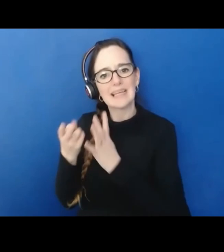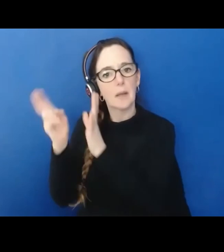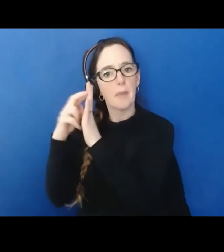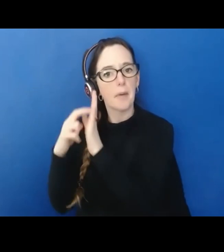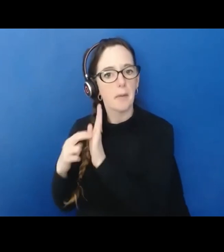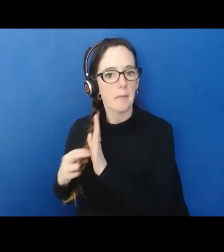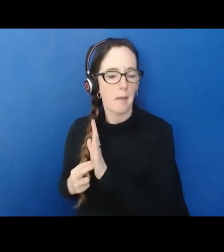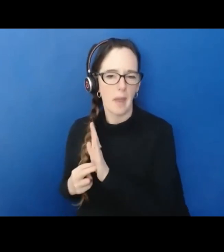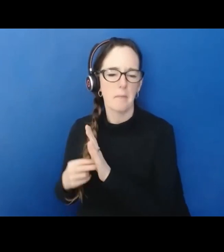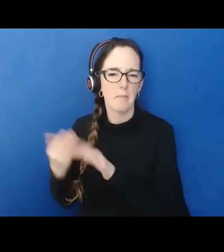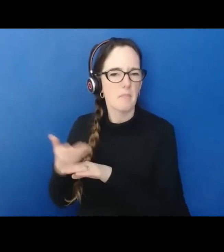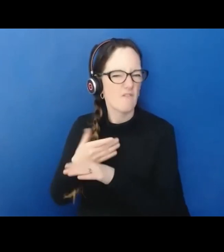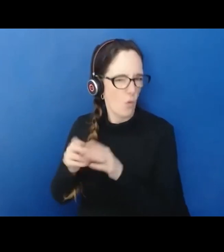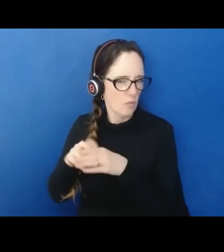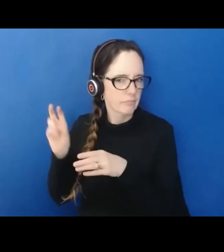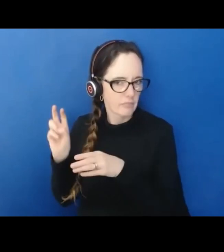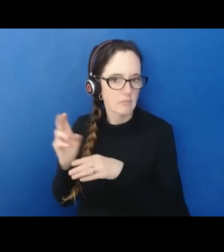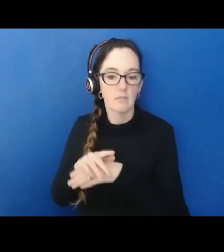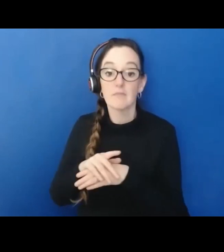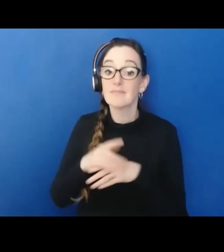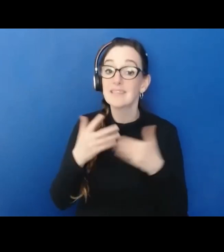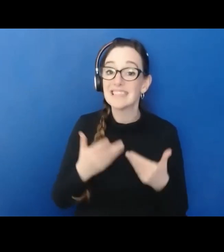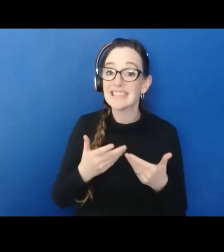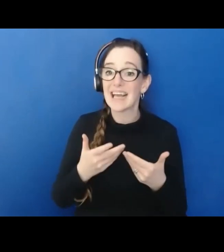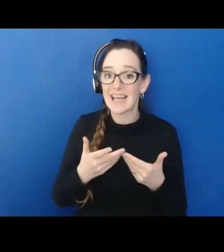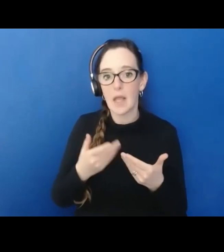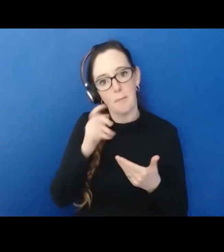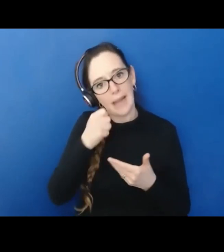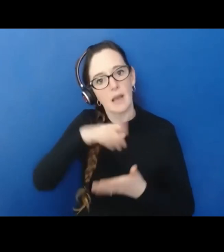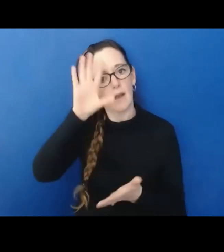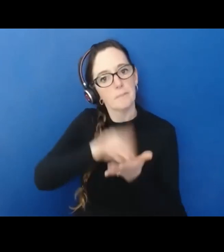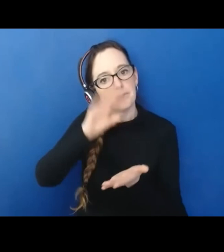And we will be uploading a recording of today's event on the UP Projects YouTube channel which